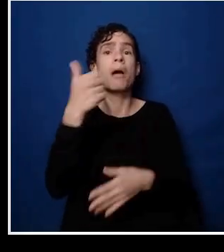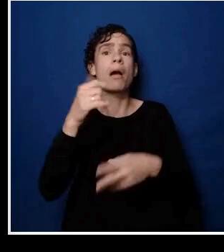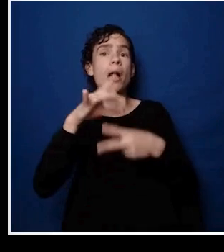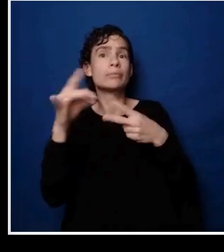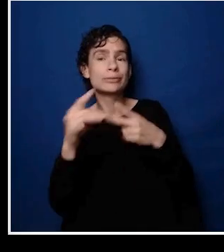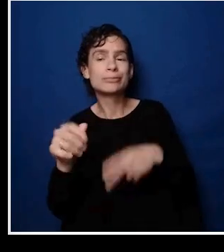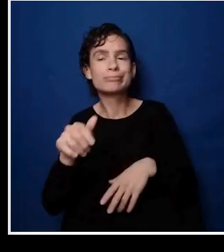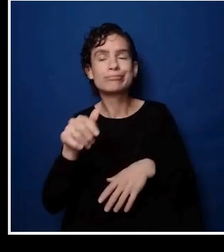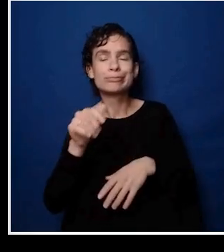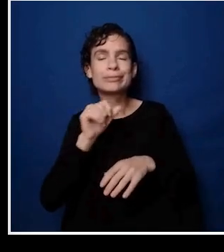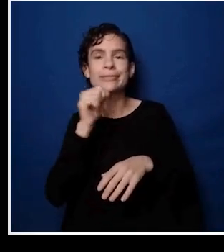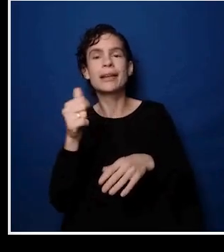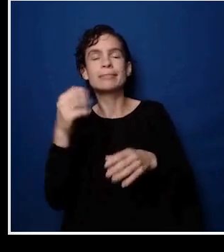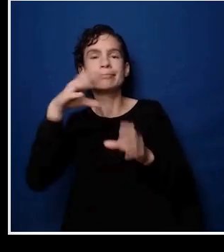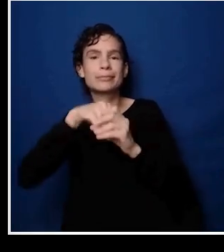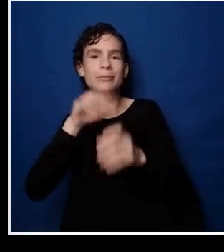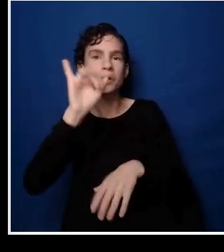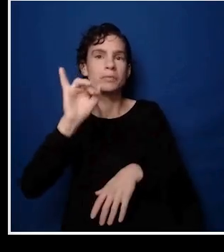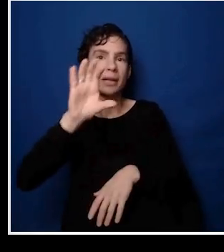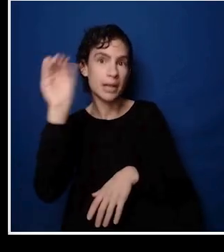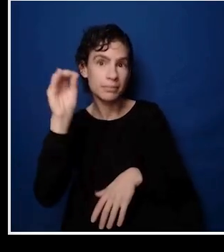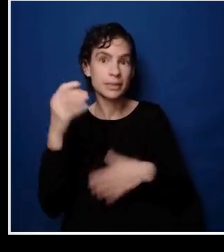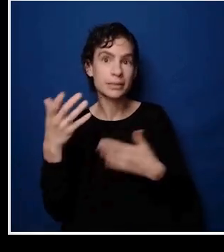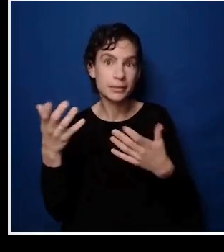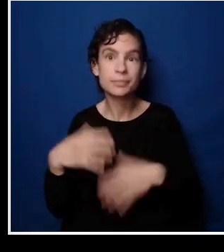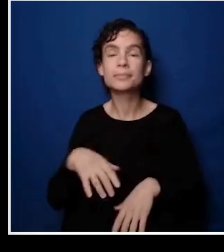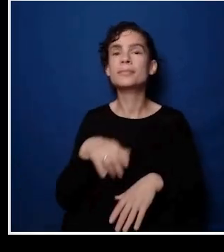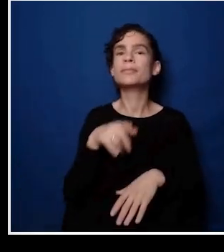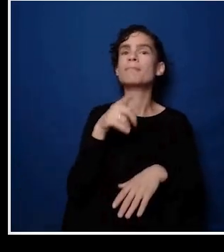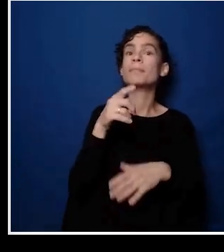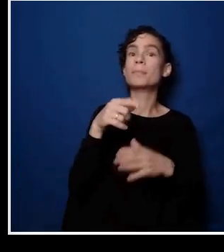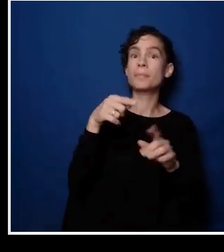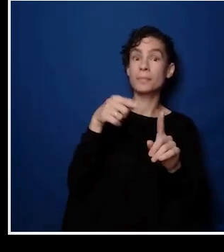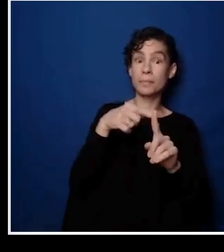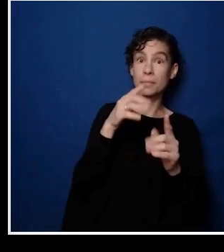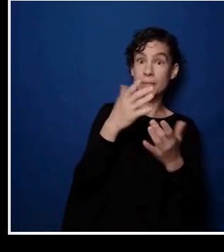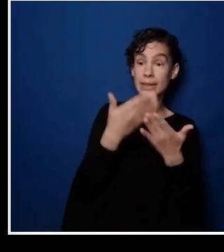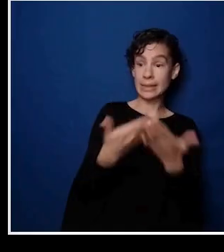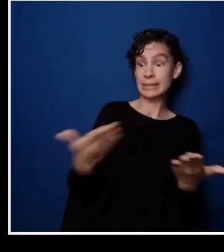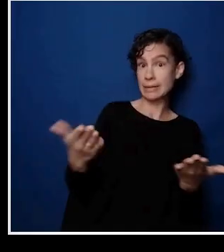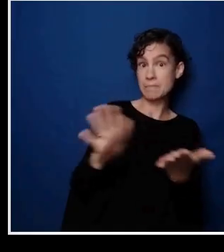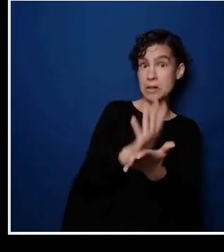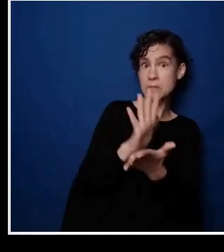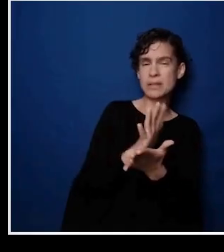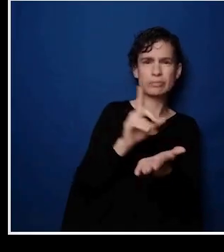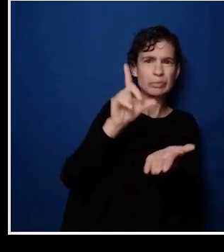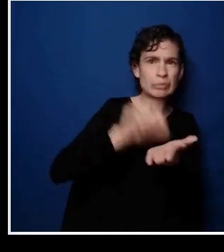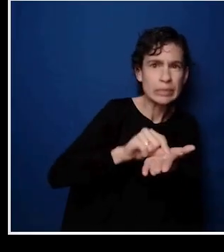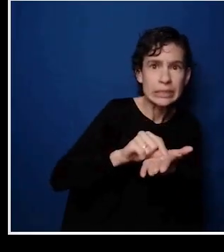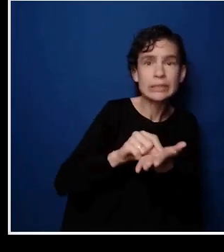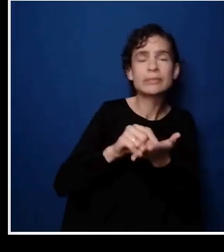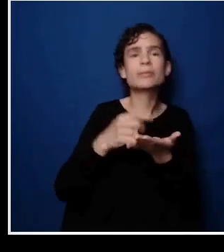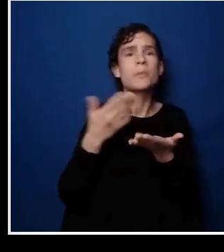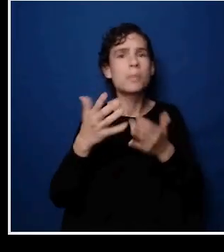DOCUMENTS Keep a printed or digital copy of important documents such as your ID or driver license,